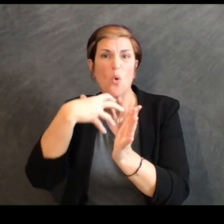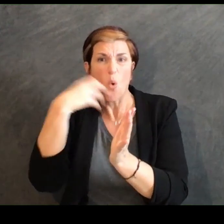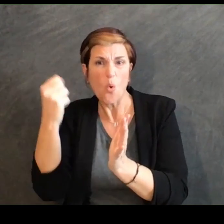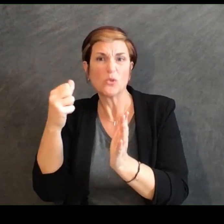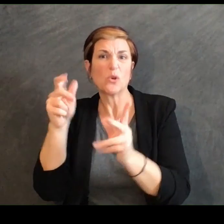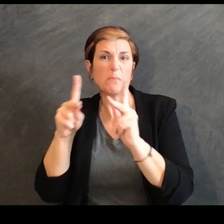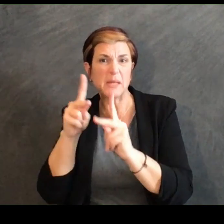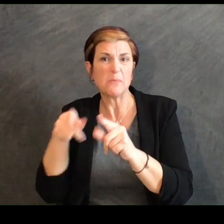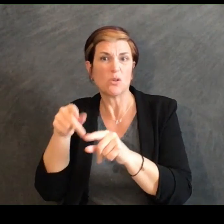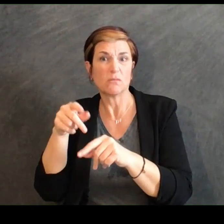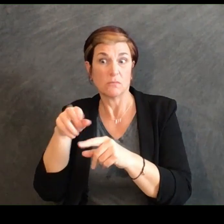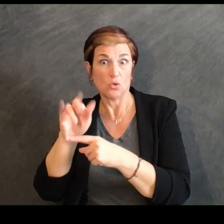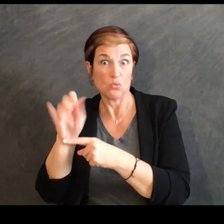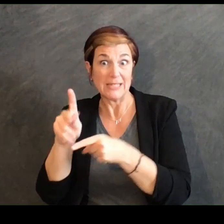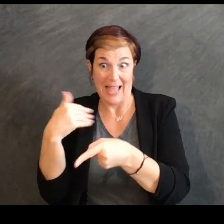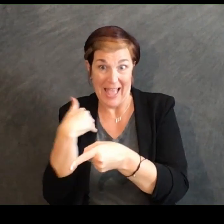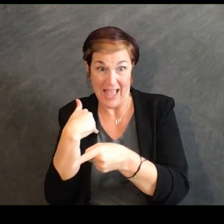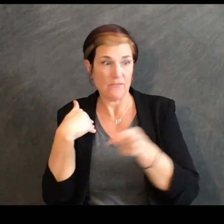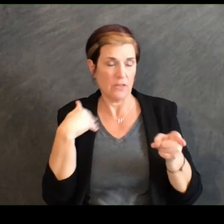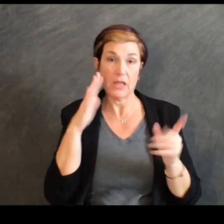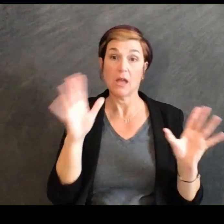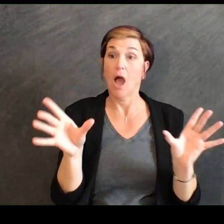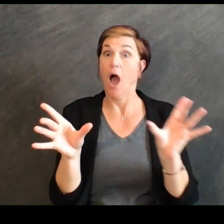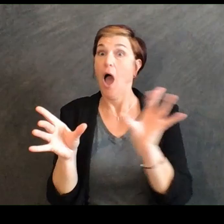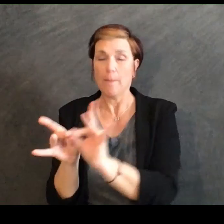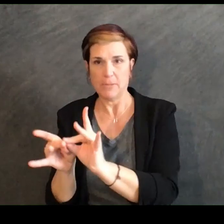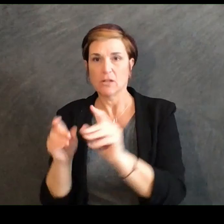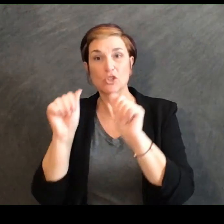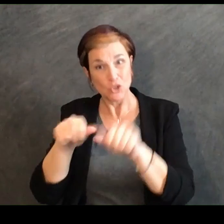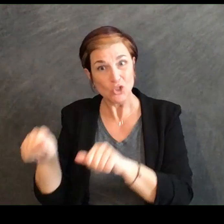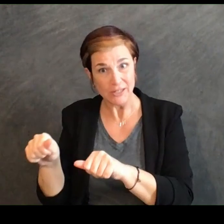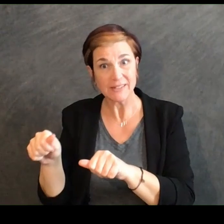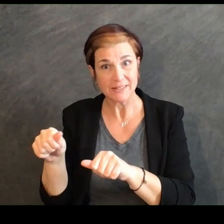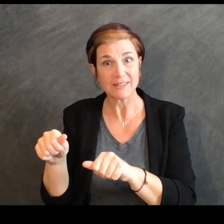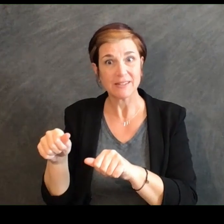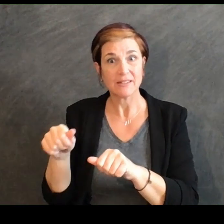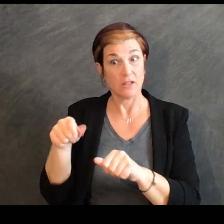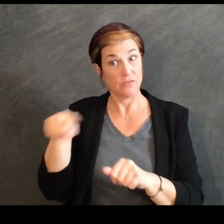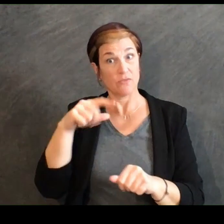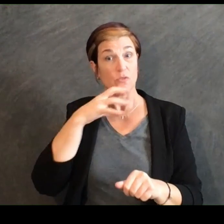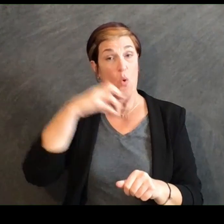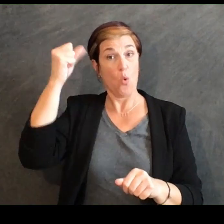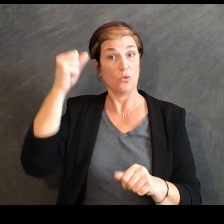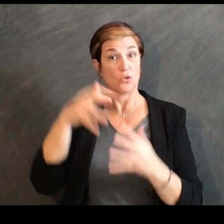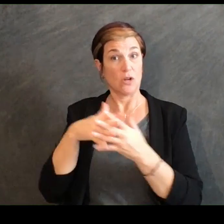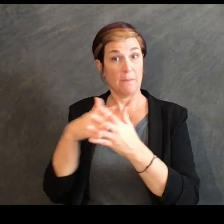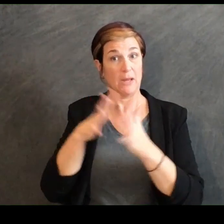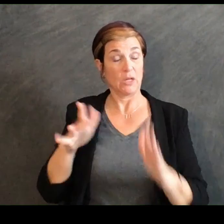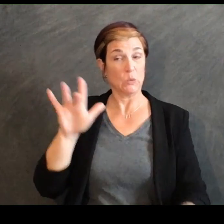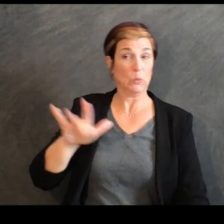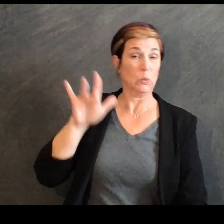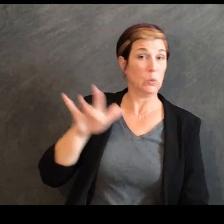risk they have not done very well older Americans who were especially if they